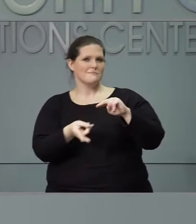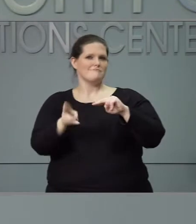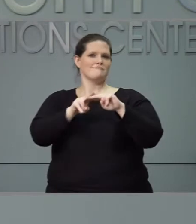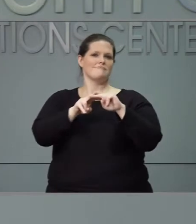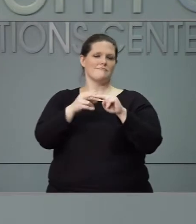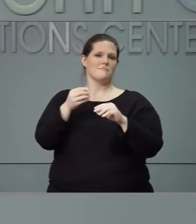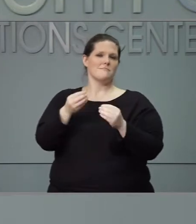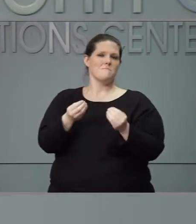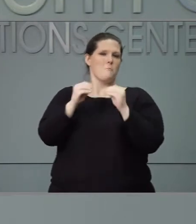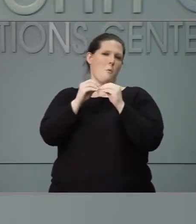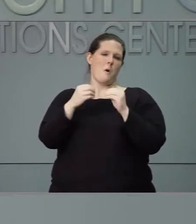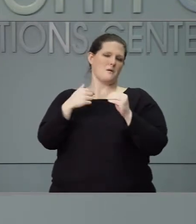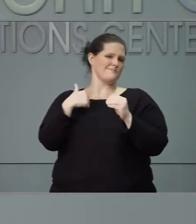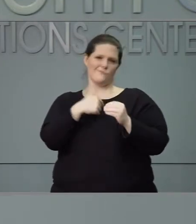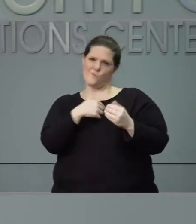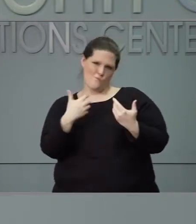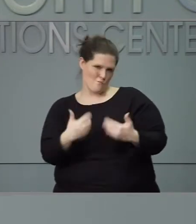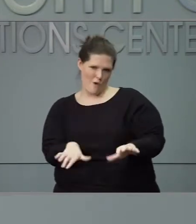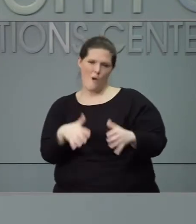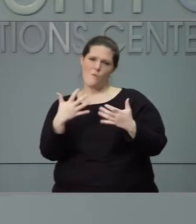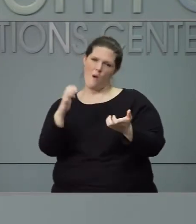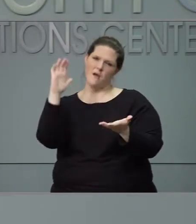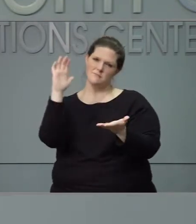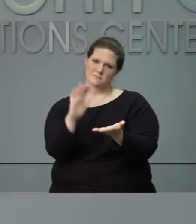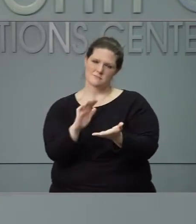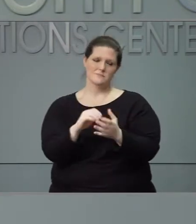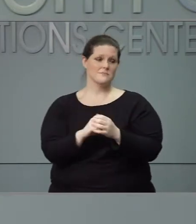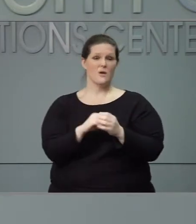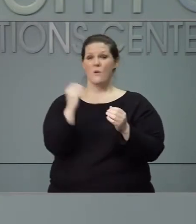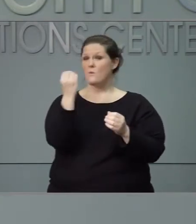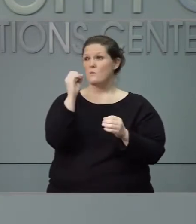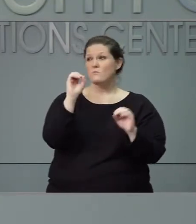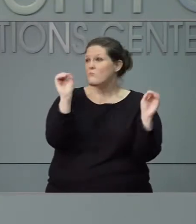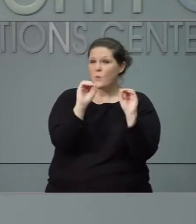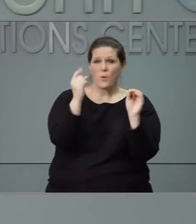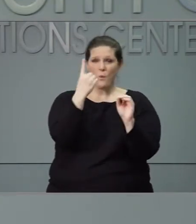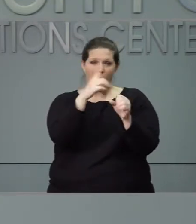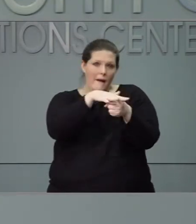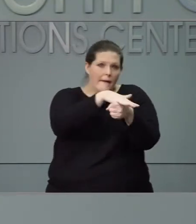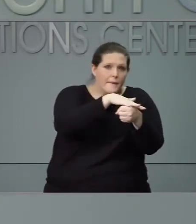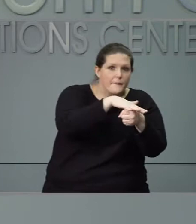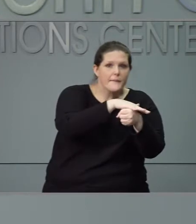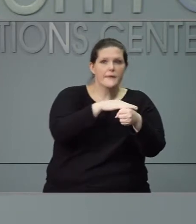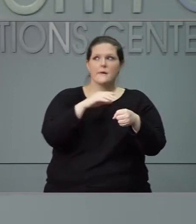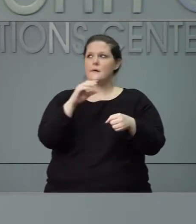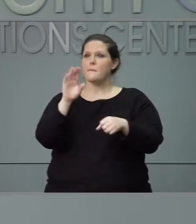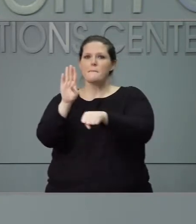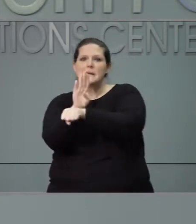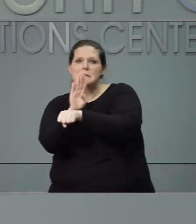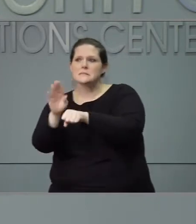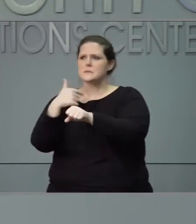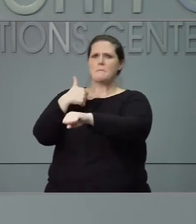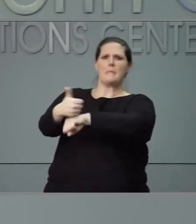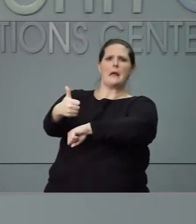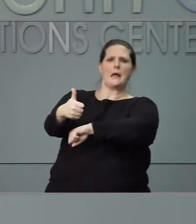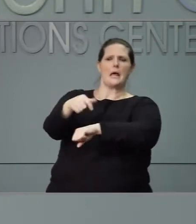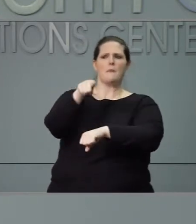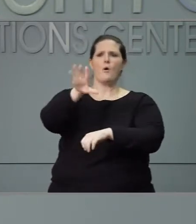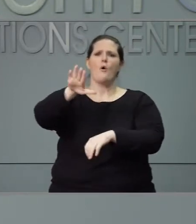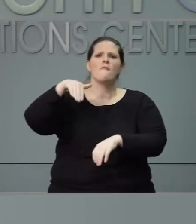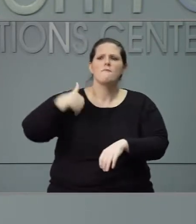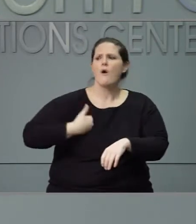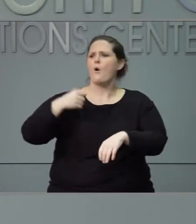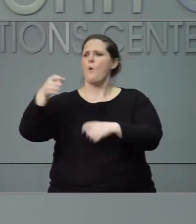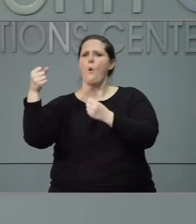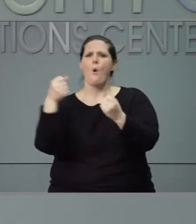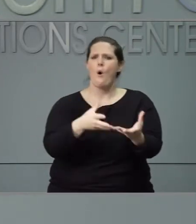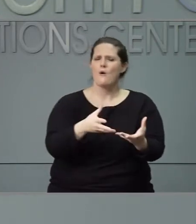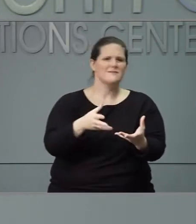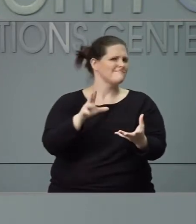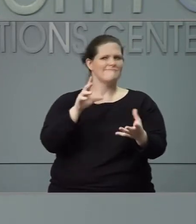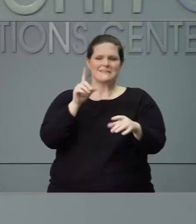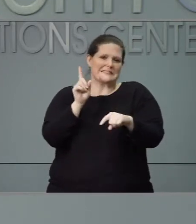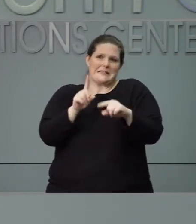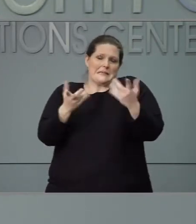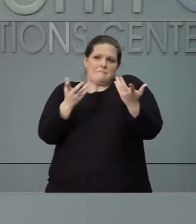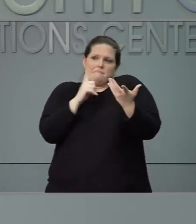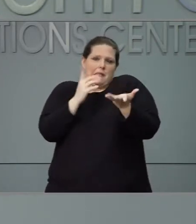LOS PEORES EN EL PAÍS. Y YO ESTOY DI 10 DICIÉNDOLES A